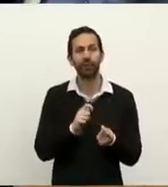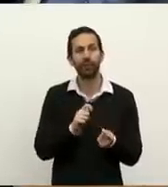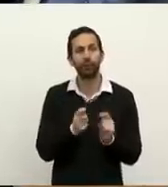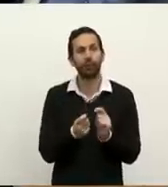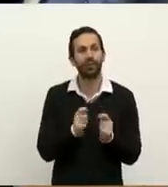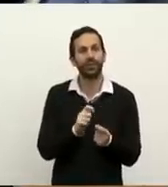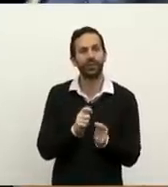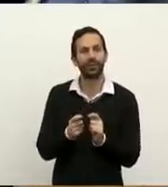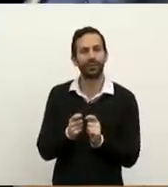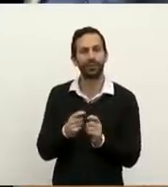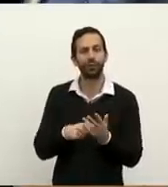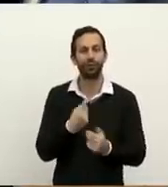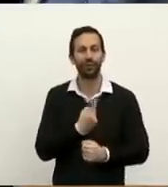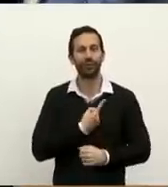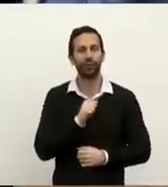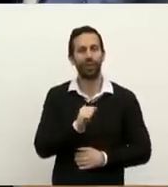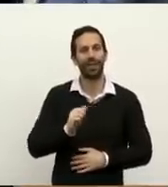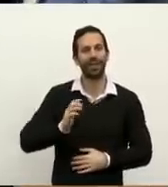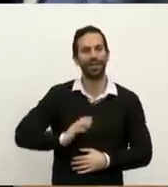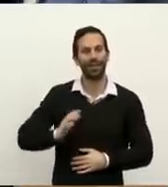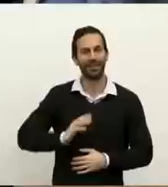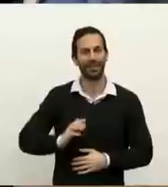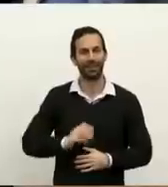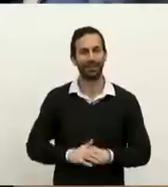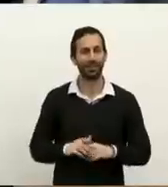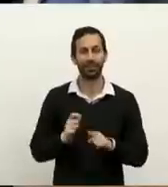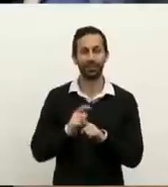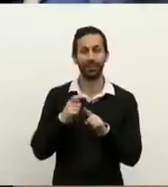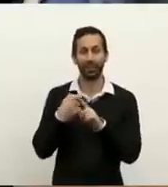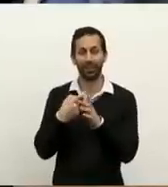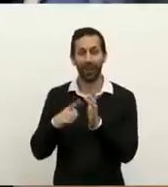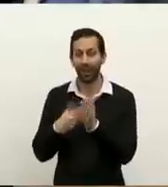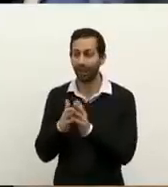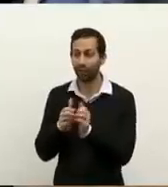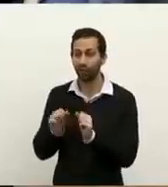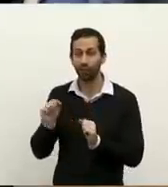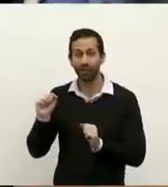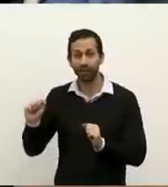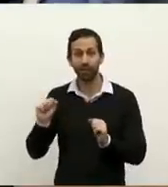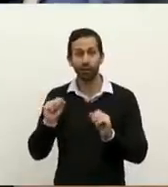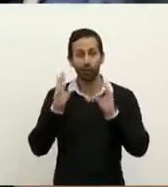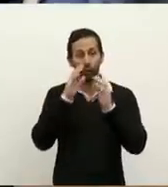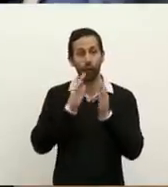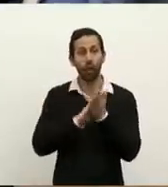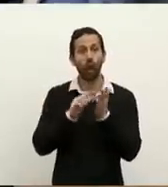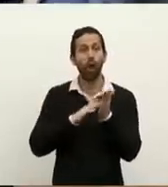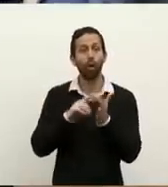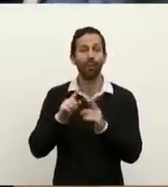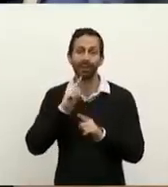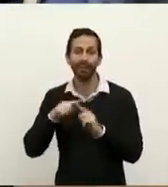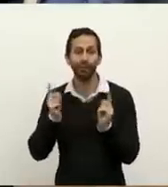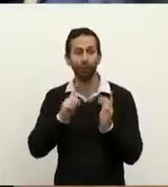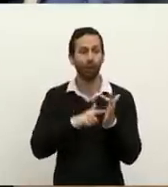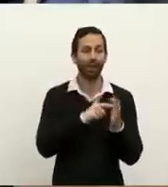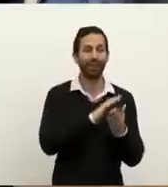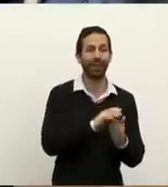according to each individual's needs. And how Carl uses his Google Home is completely different to what Leah's needs are.